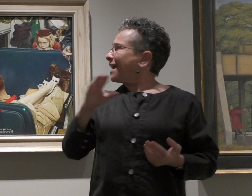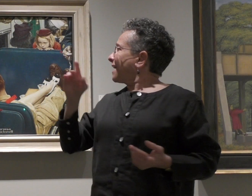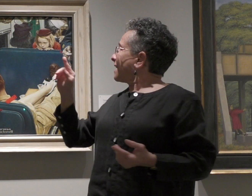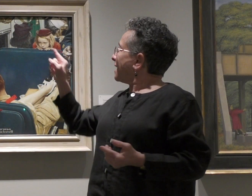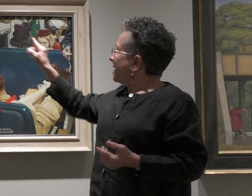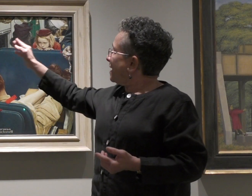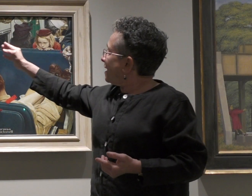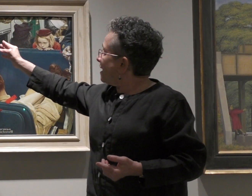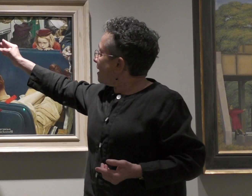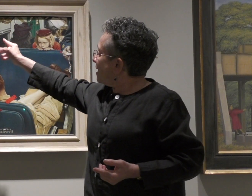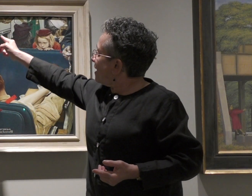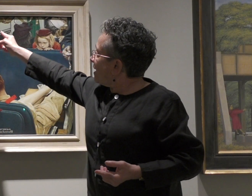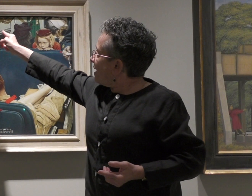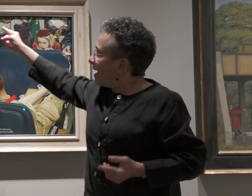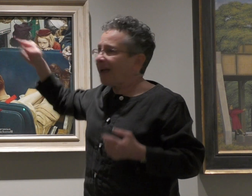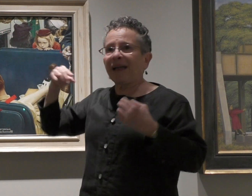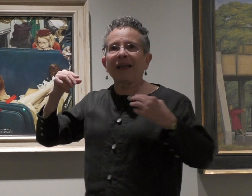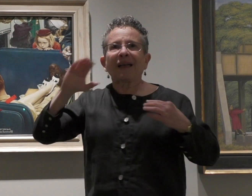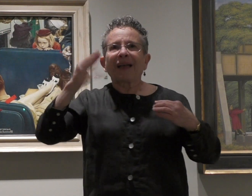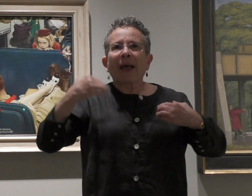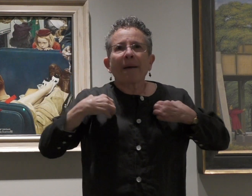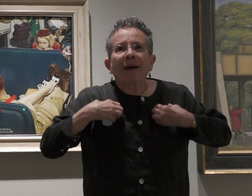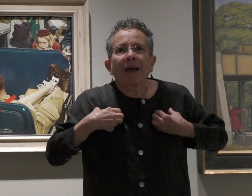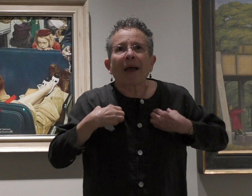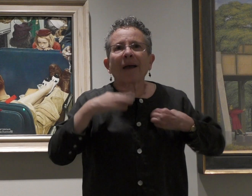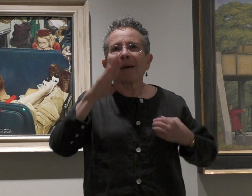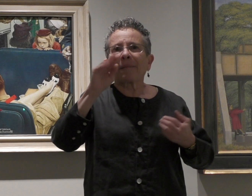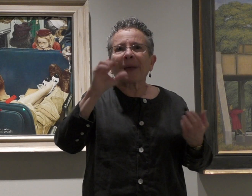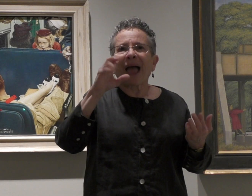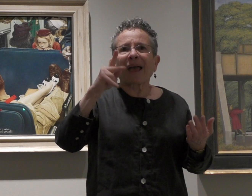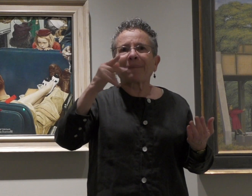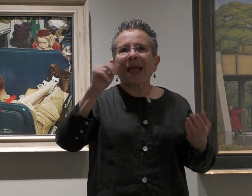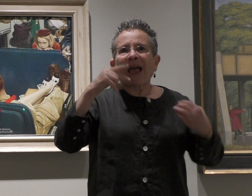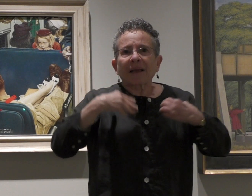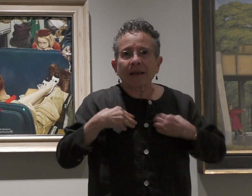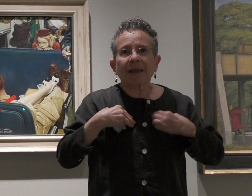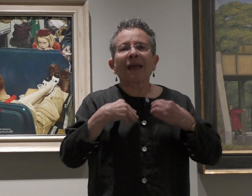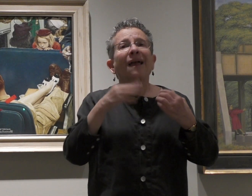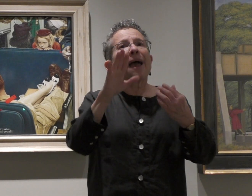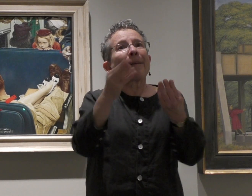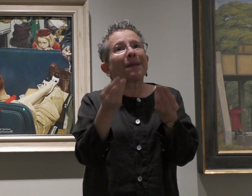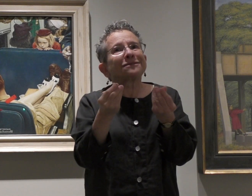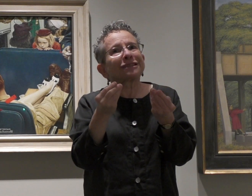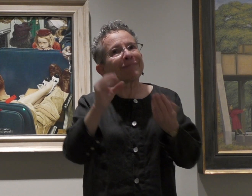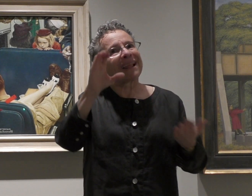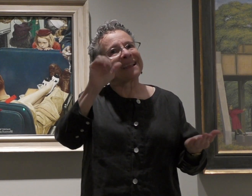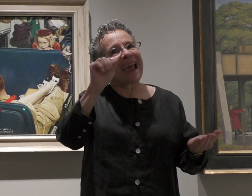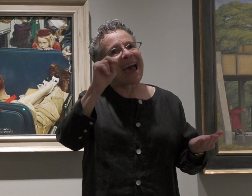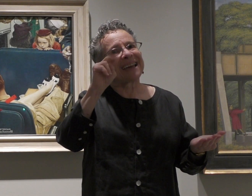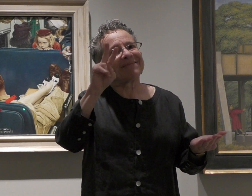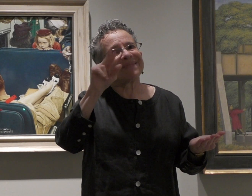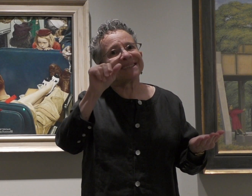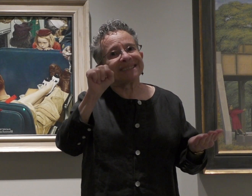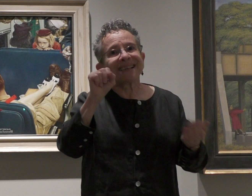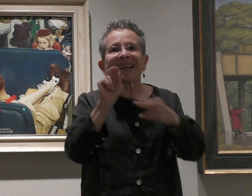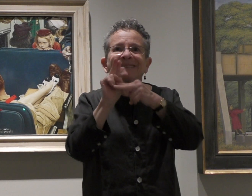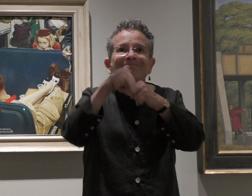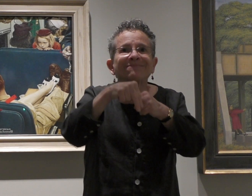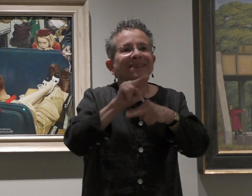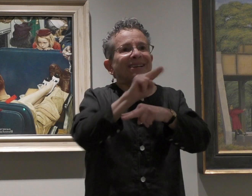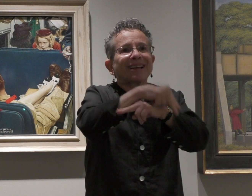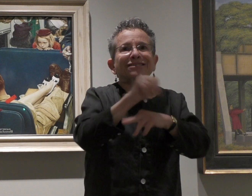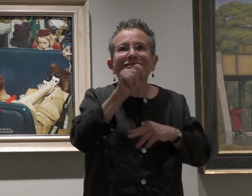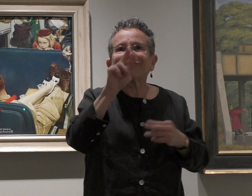Over here, you see a backpack made from canvas material with its straps hanging down.